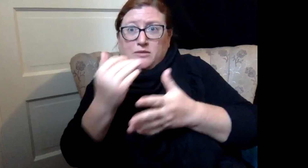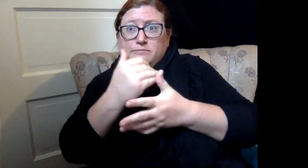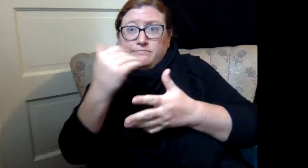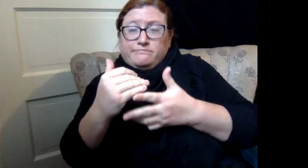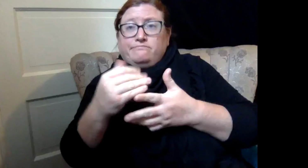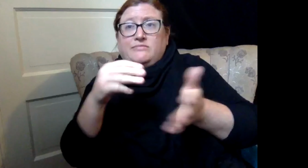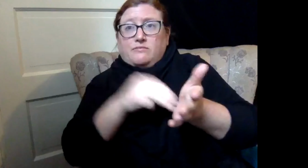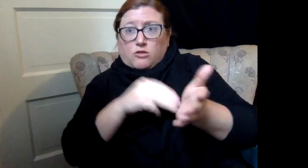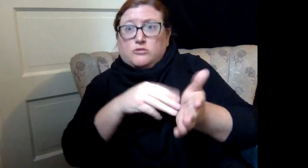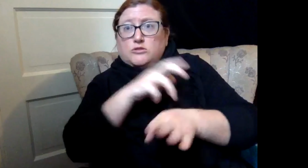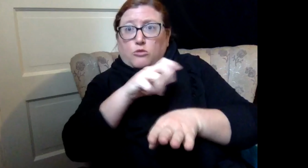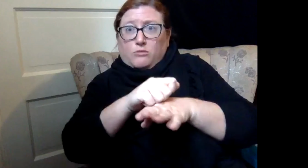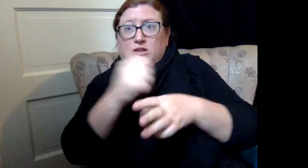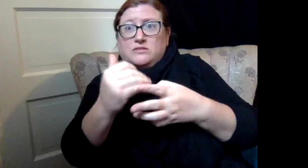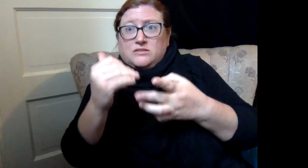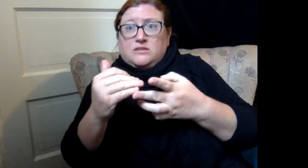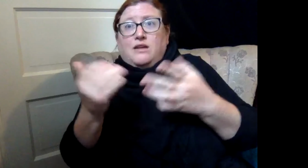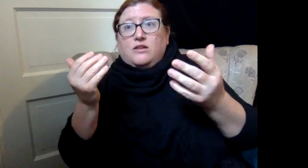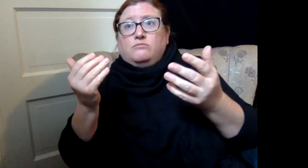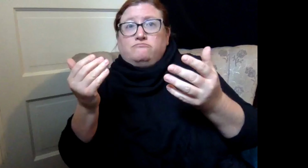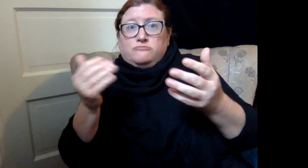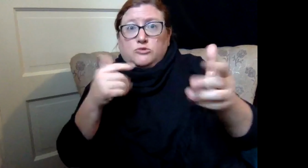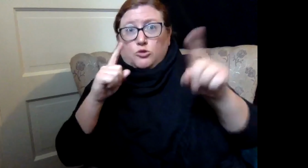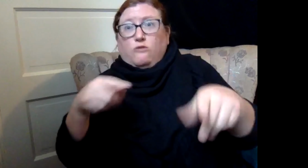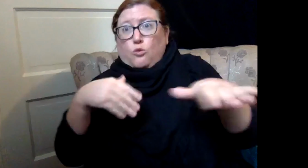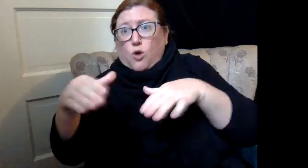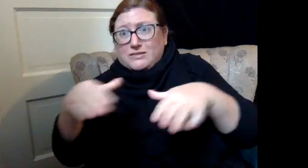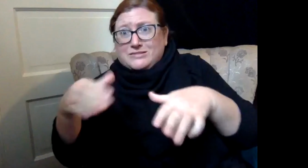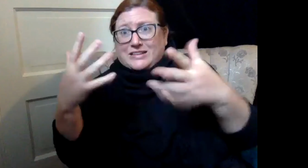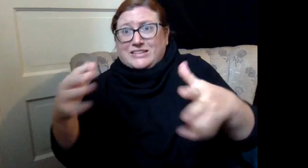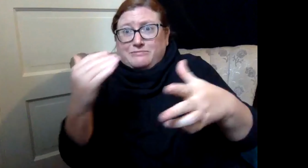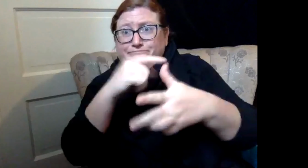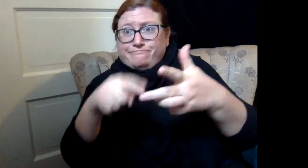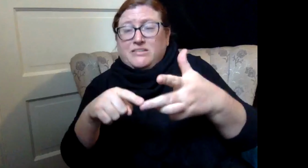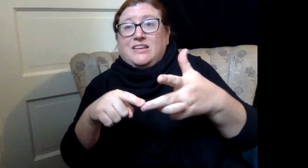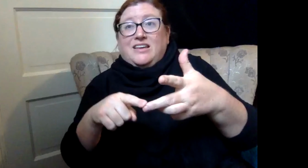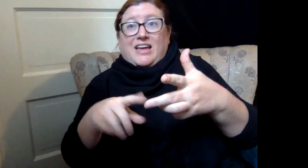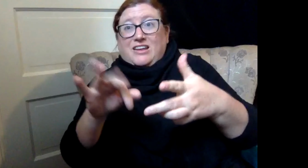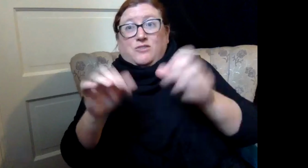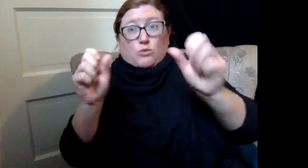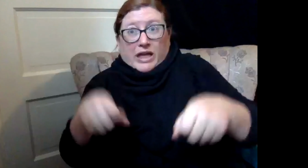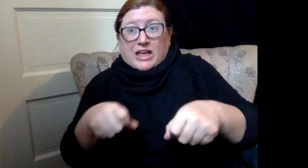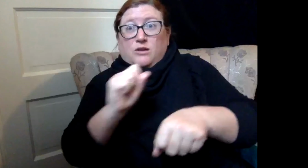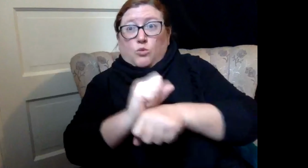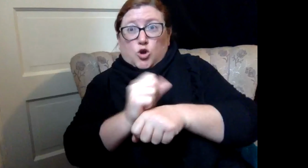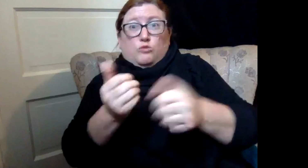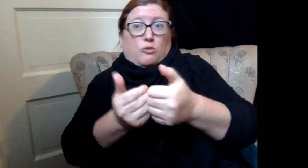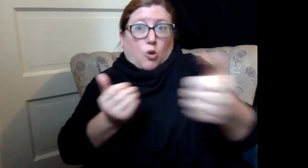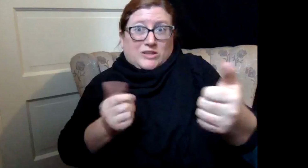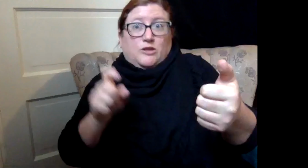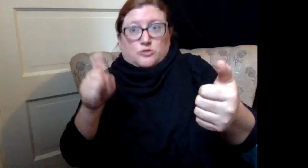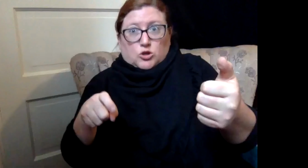are on the list, and we are not asking people or encouraging people to leave their homes to come to their offices to get